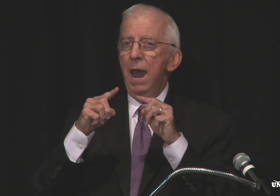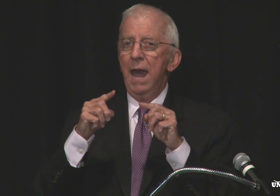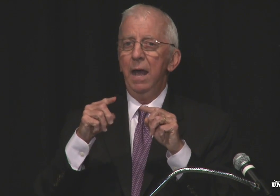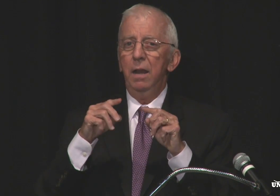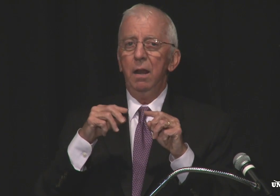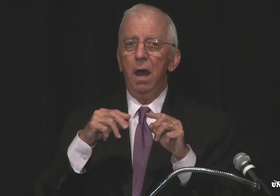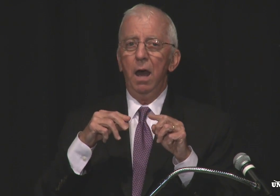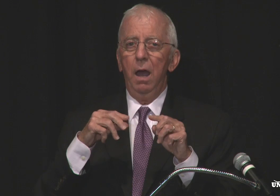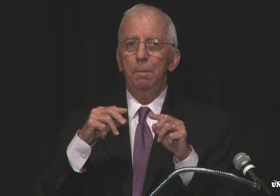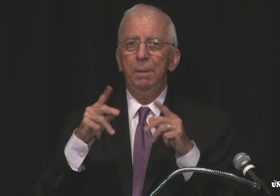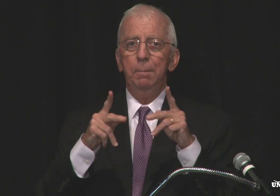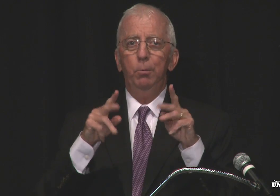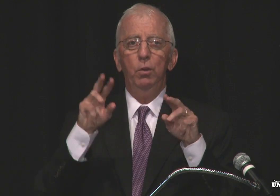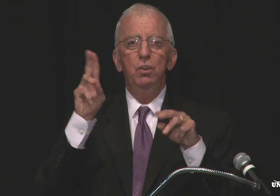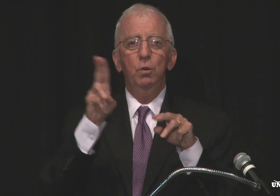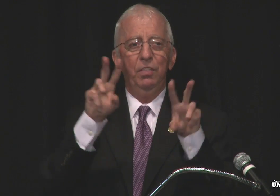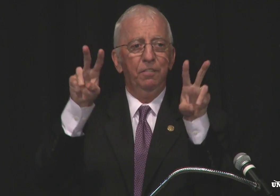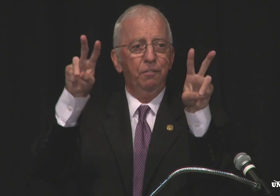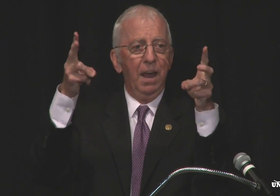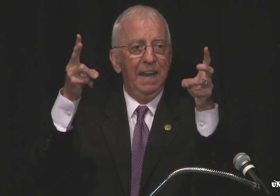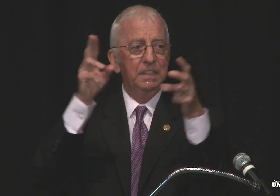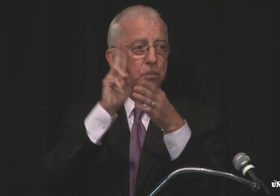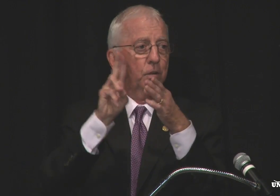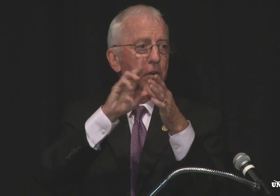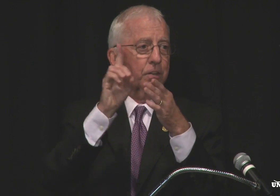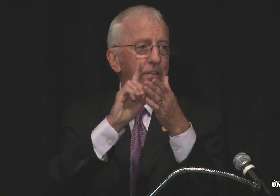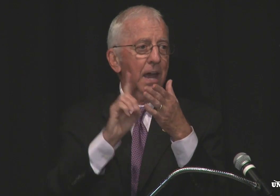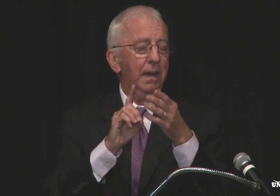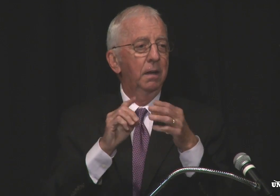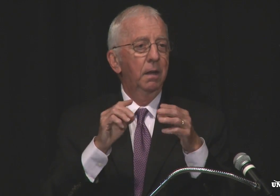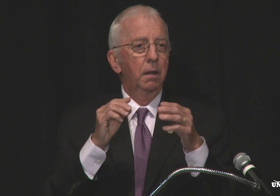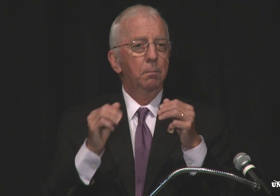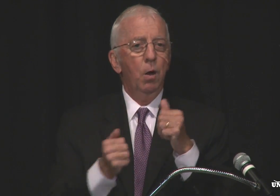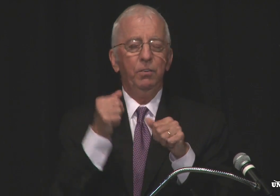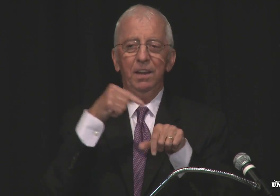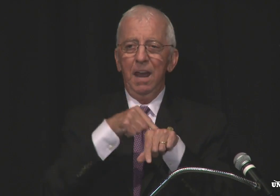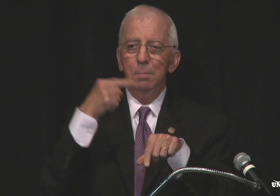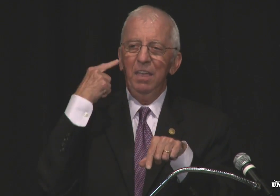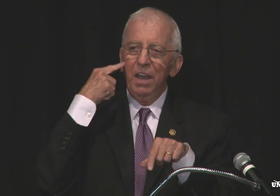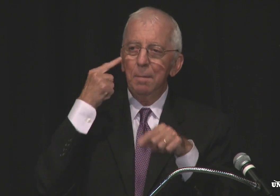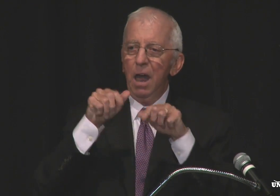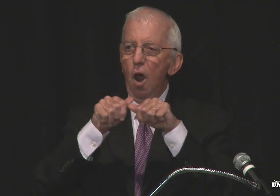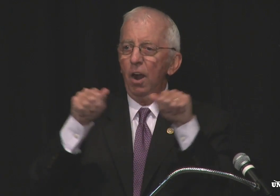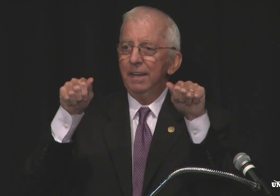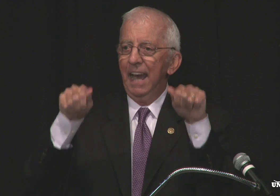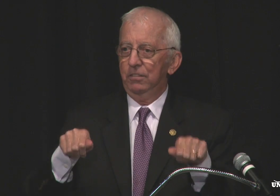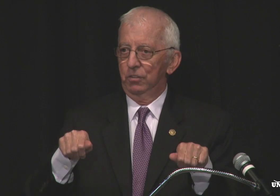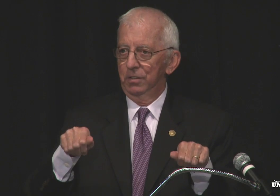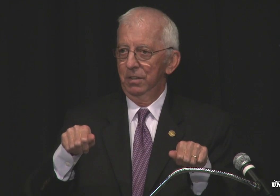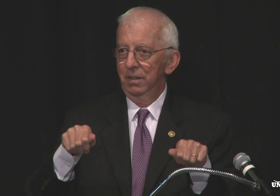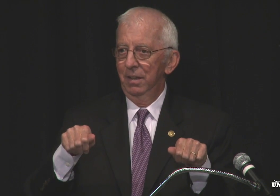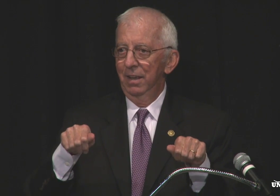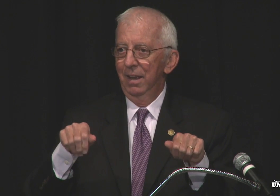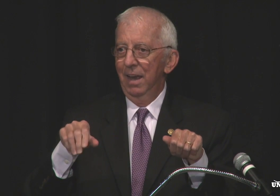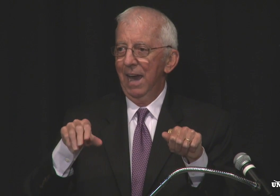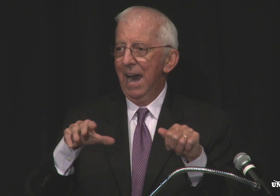When people use the phrase universal design, most the time they think about architecture.